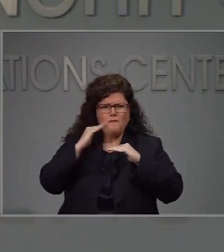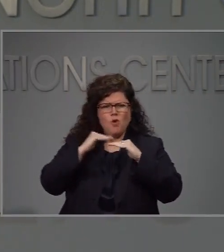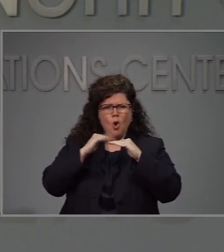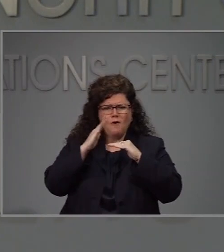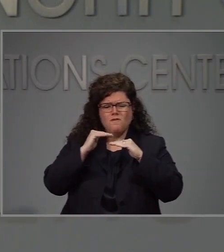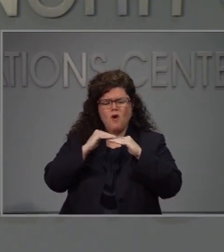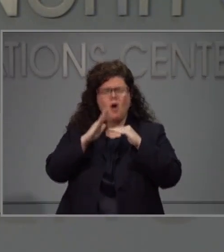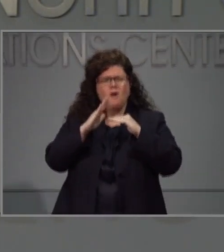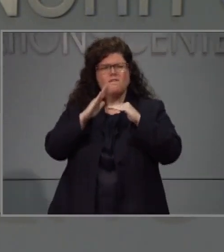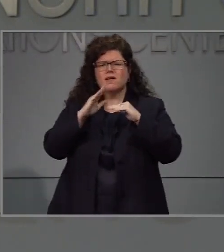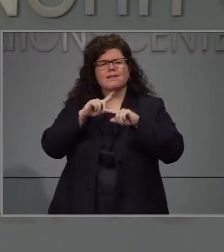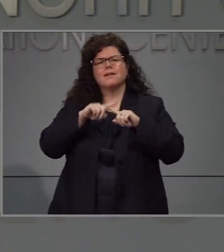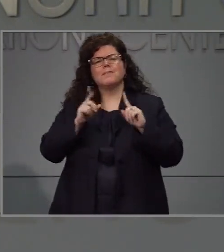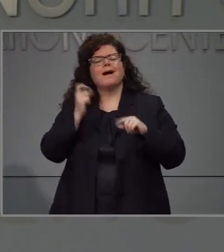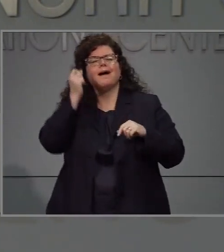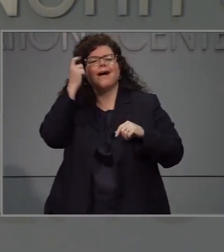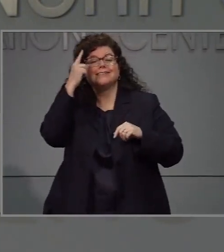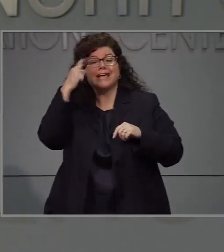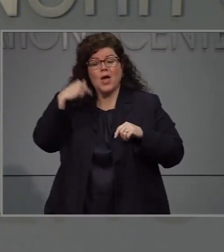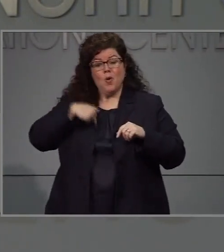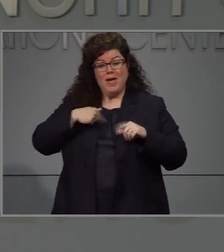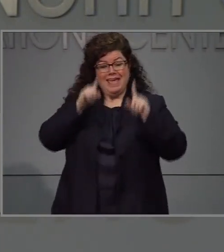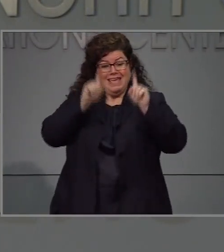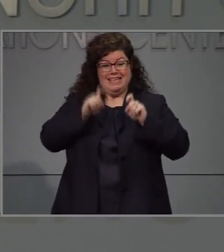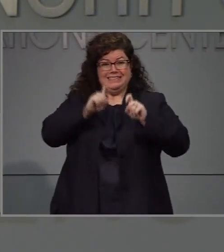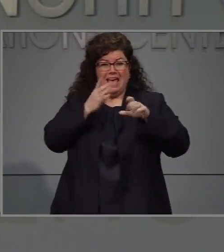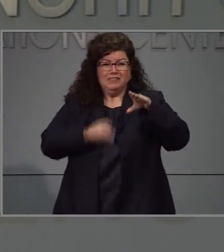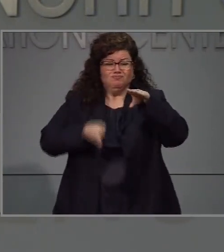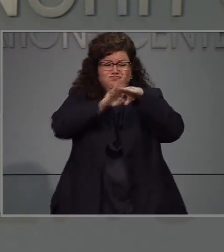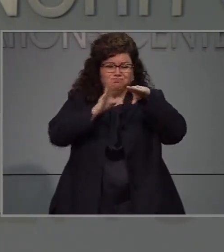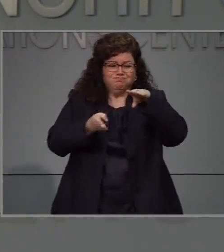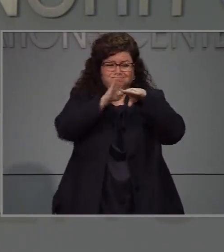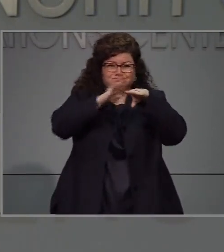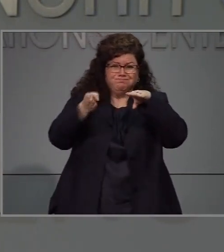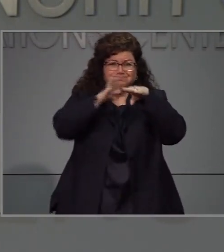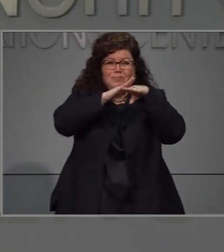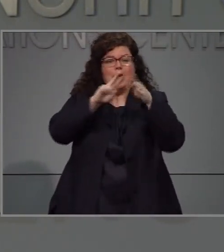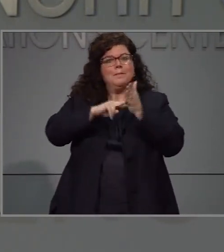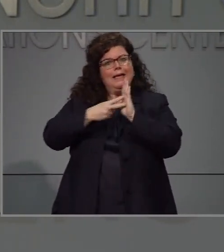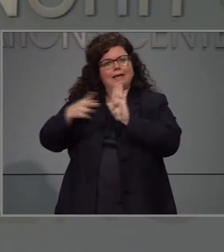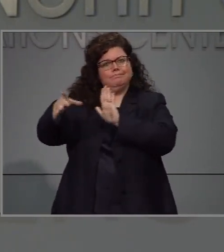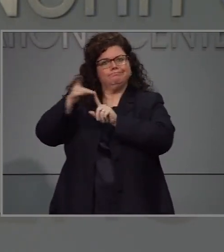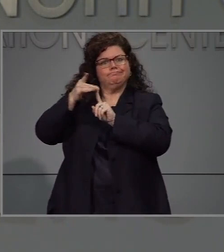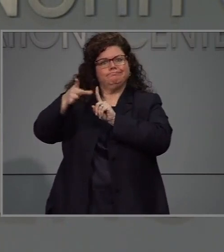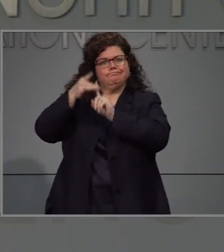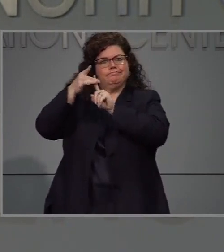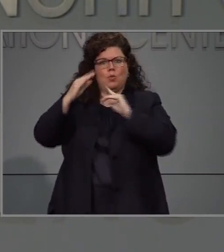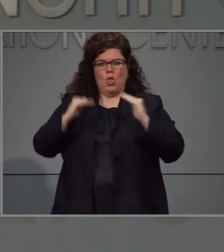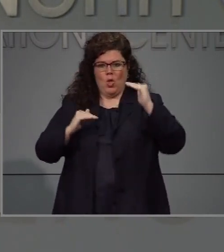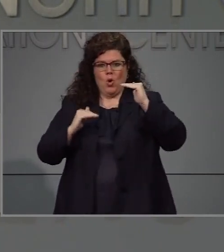COVID-19 CASES THAT ARE BEING REPORTED. PART OF THE REASON FOR THAT IS WE'RE DOING A LOT MORE TESTING. IN ADDITION, WE HAVE A STEADY NUMBER AND IN